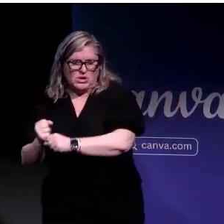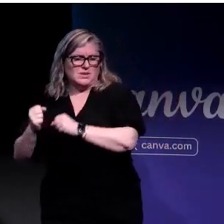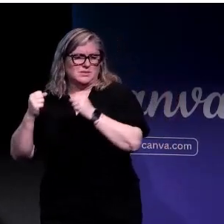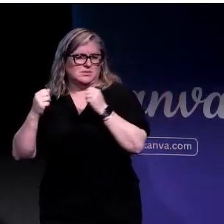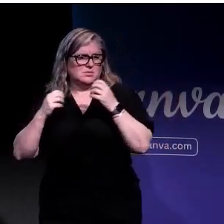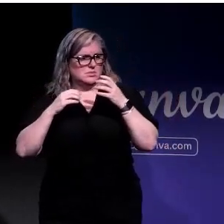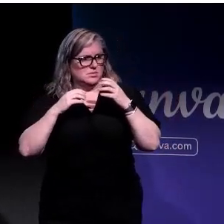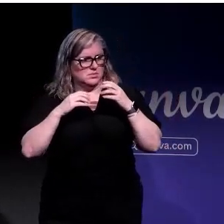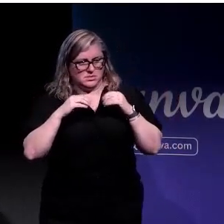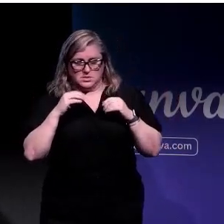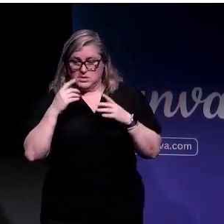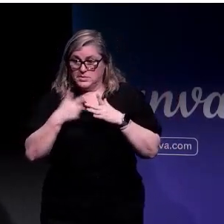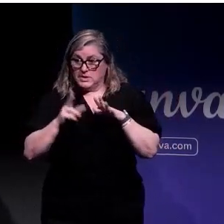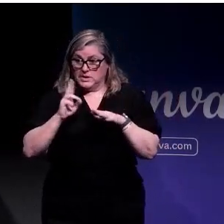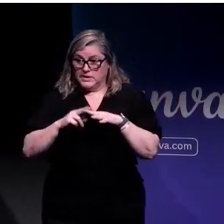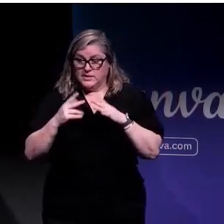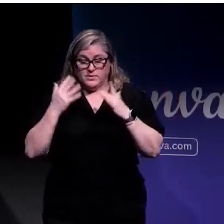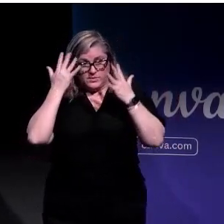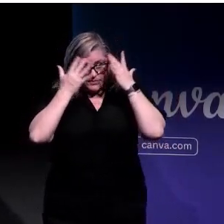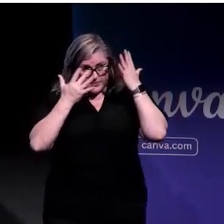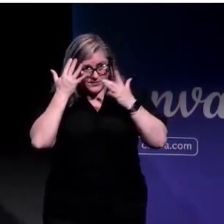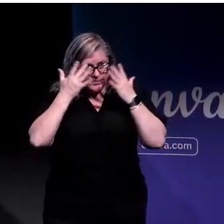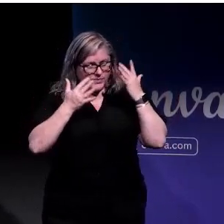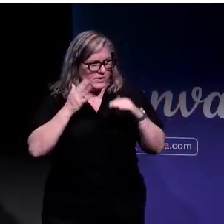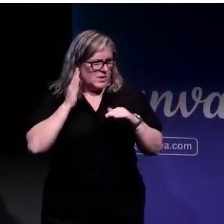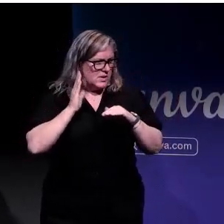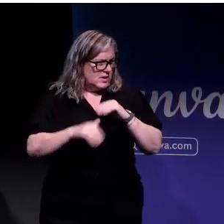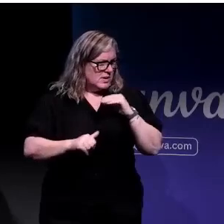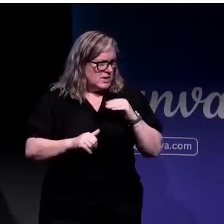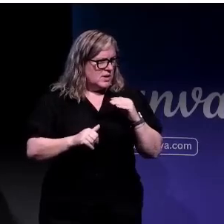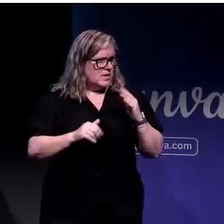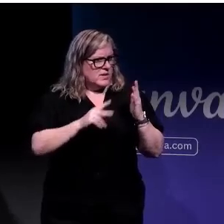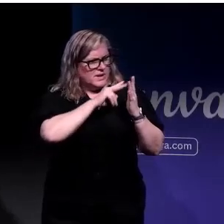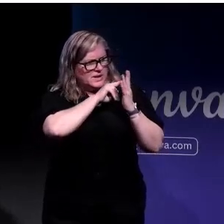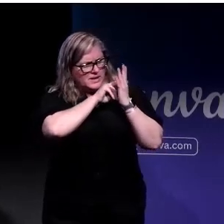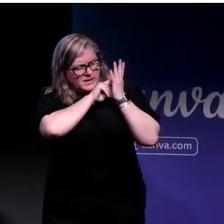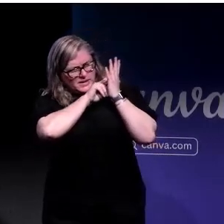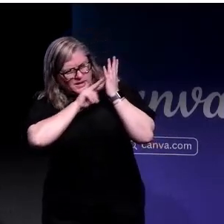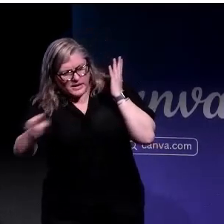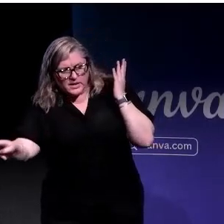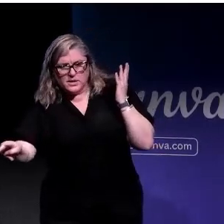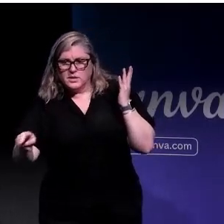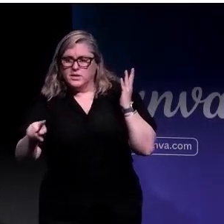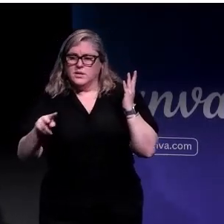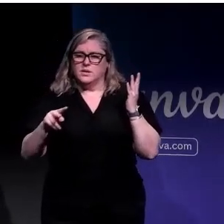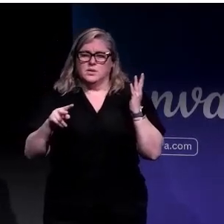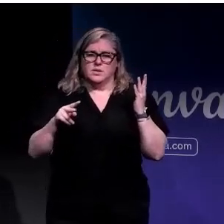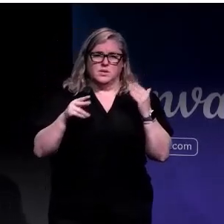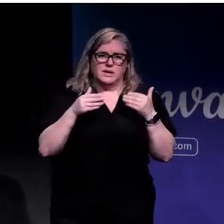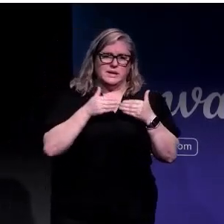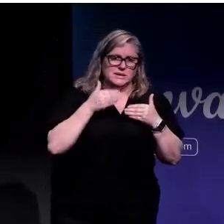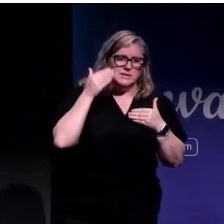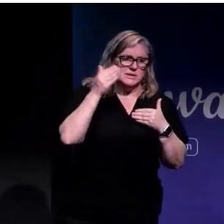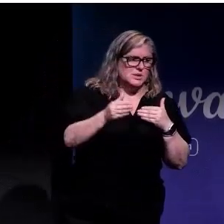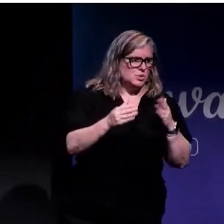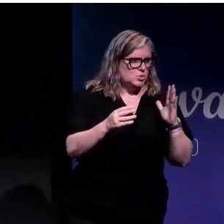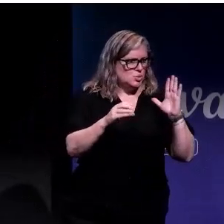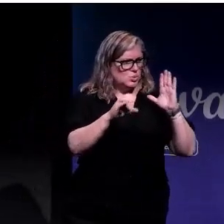But I think if we think of that concept of scannability, and then extend that to symbols and elements, right?